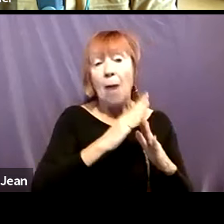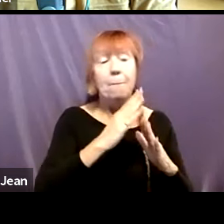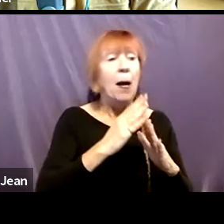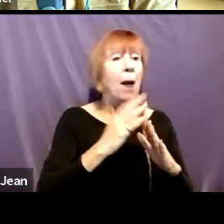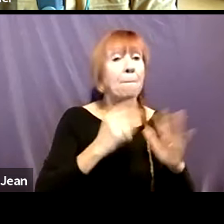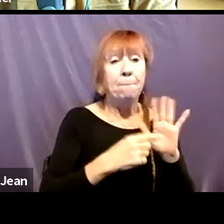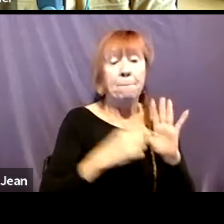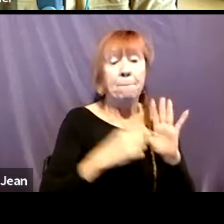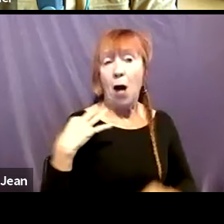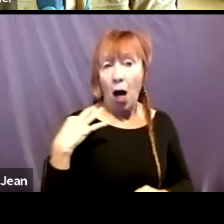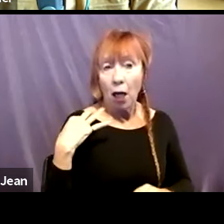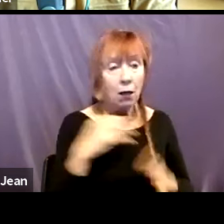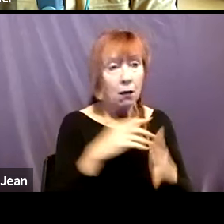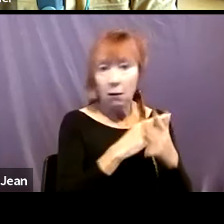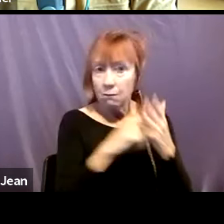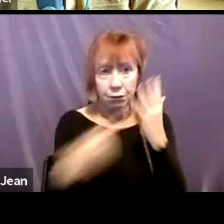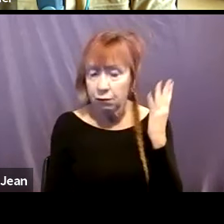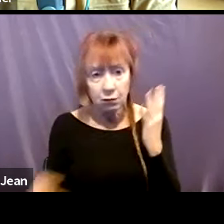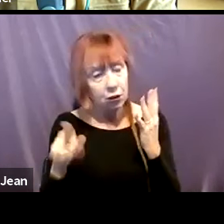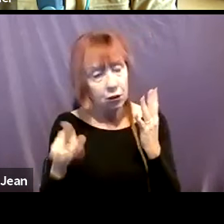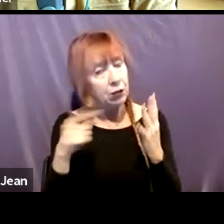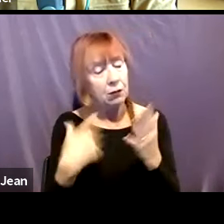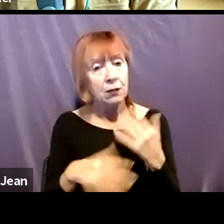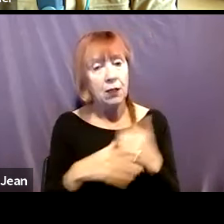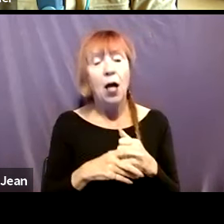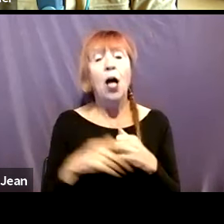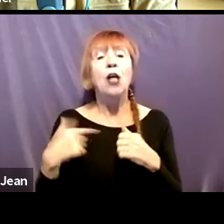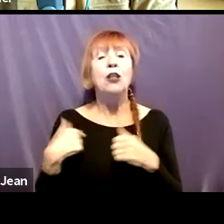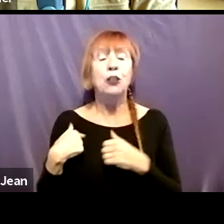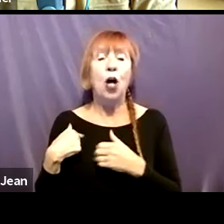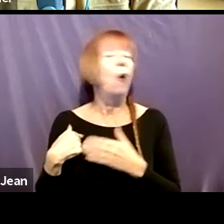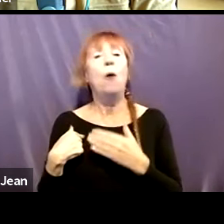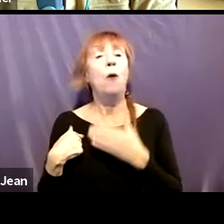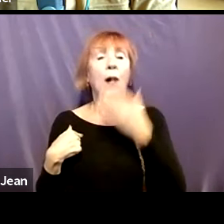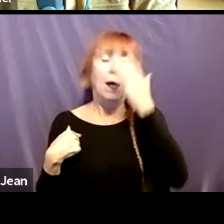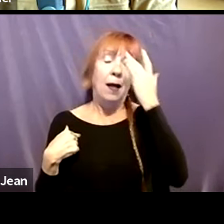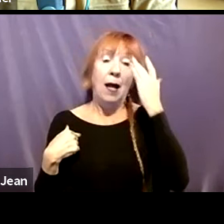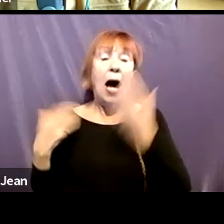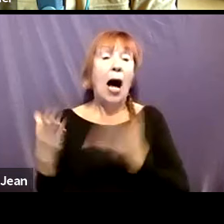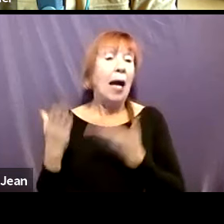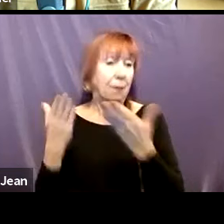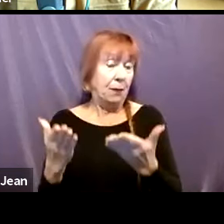I then took it, the option expired, we renewed the option, the option expired again, and so I took it,